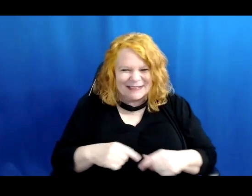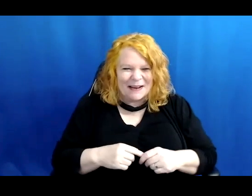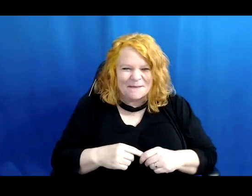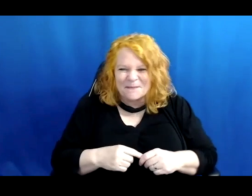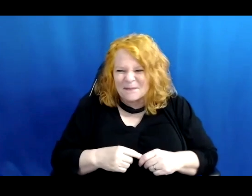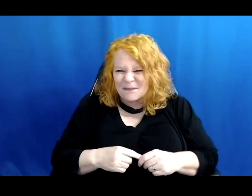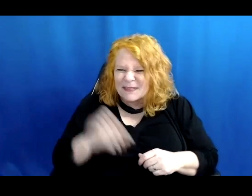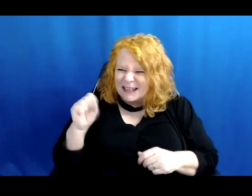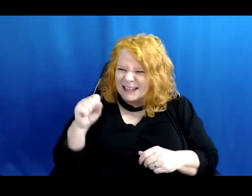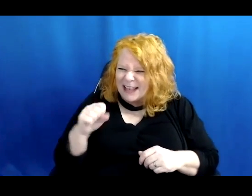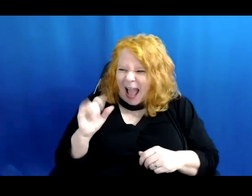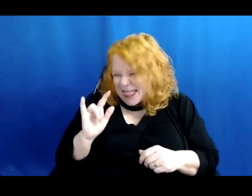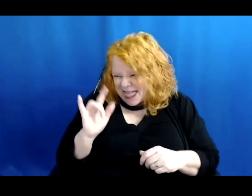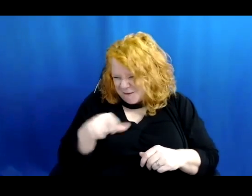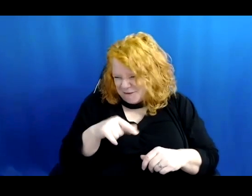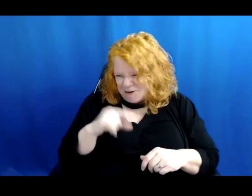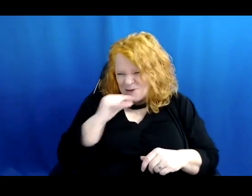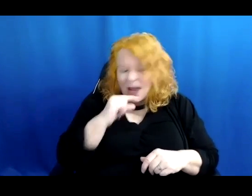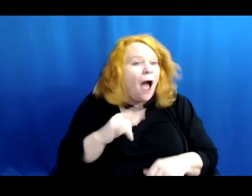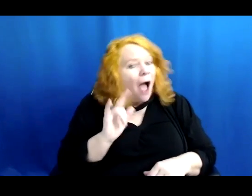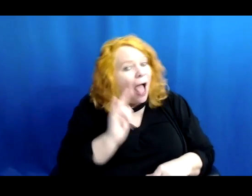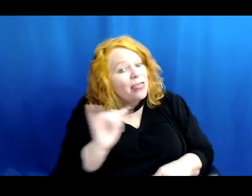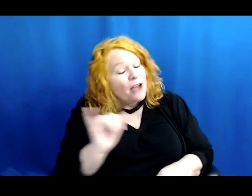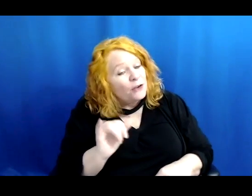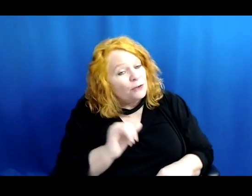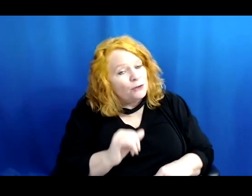Gwyn: I love you Big Marvin. >> “I love you too.”